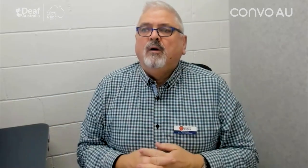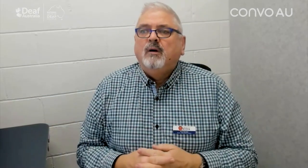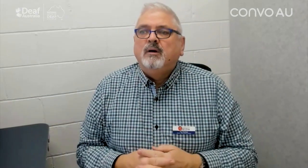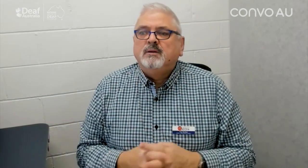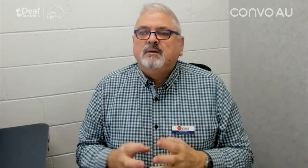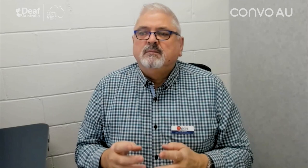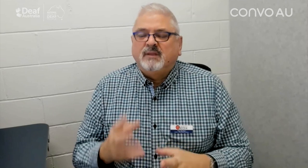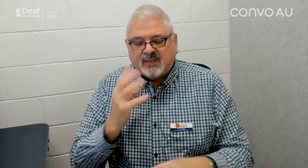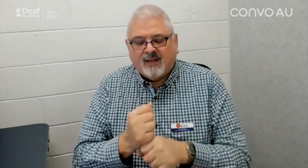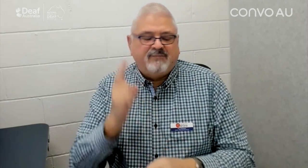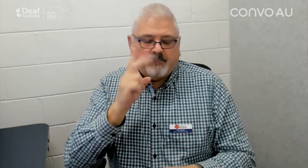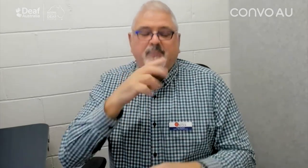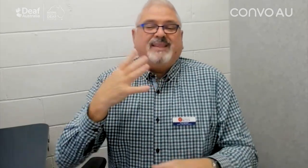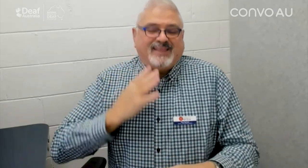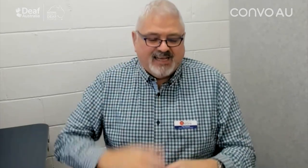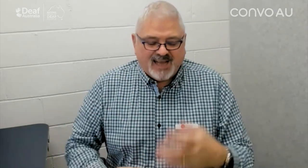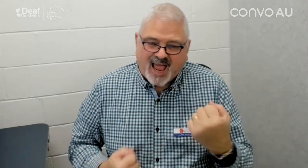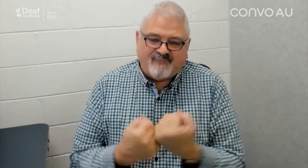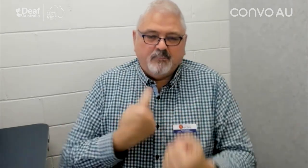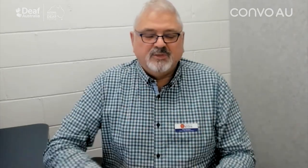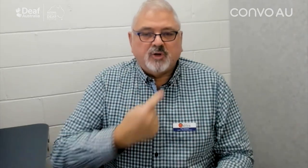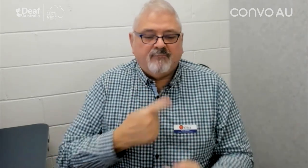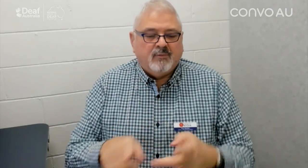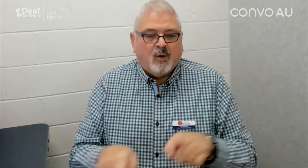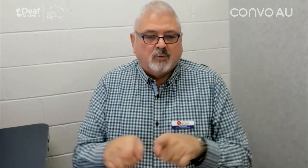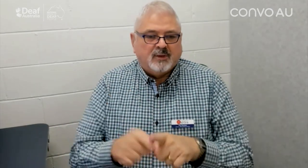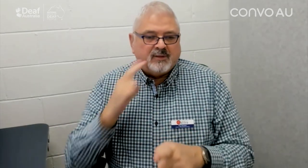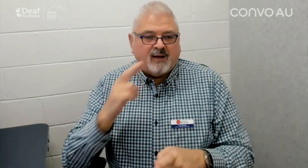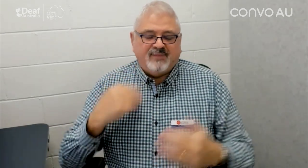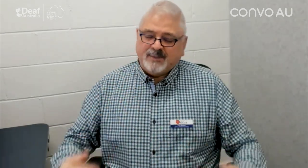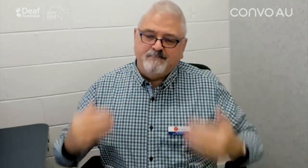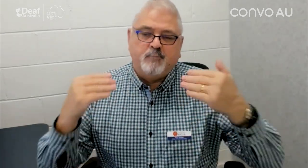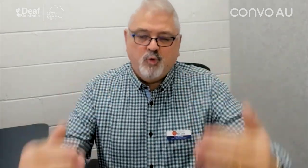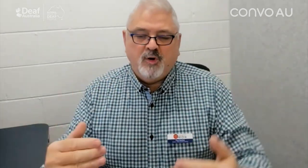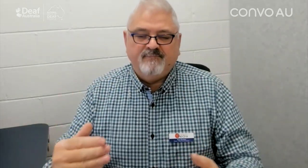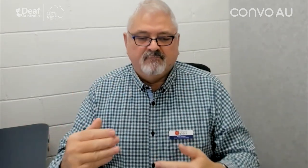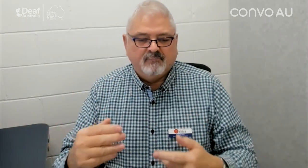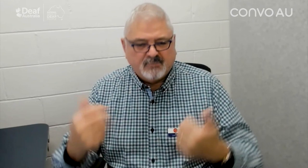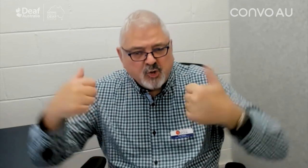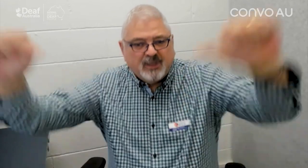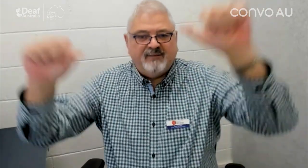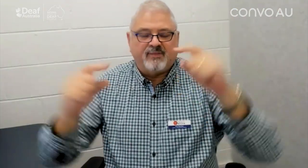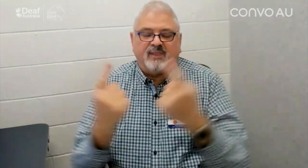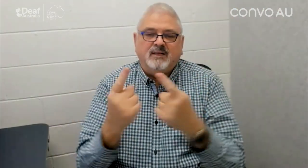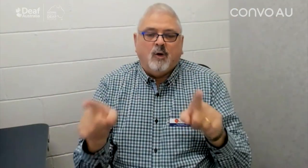Deaf people need to assist themselves and move forward to achieve things